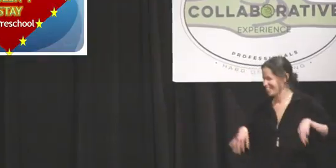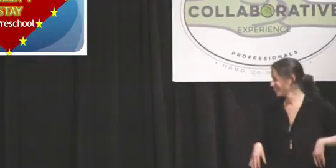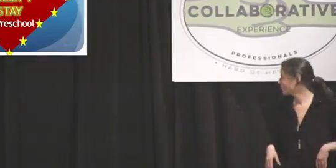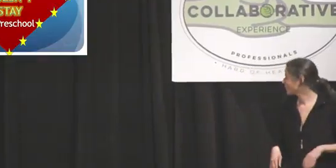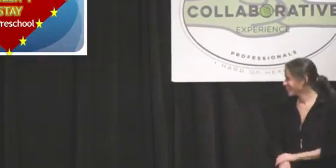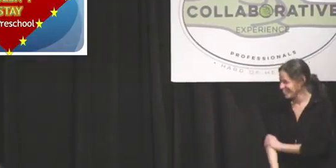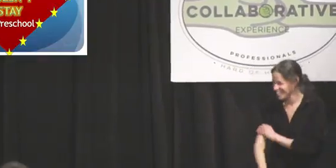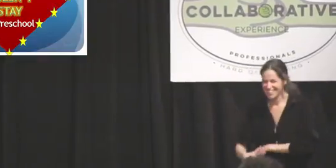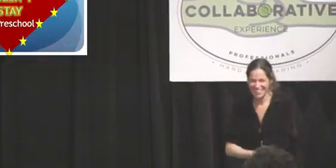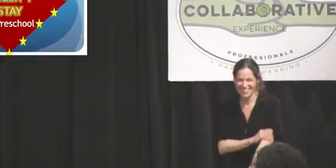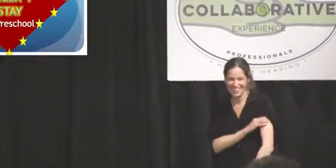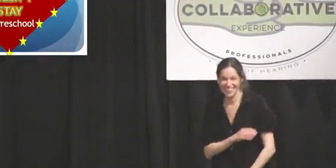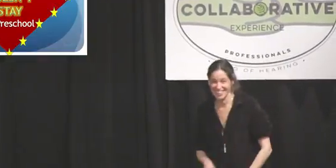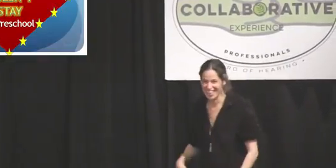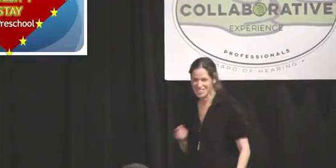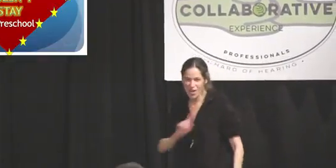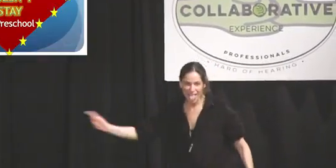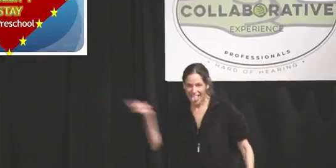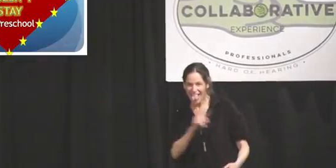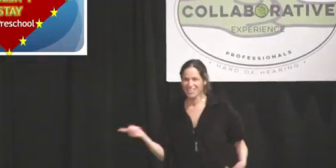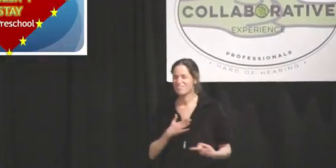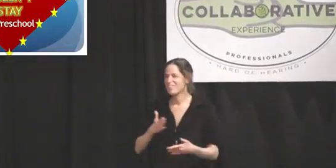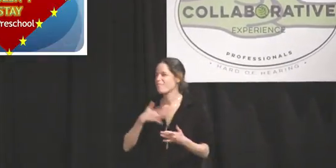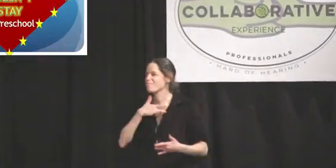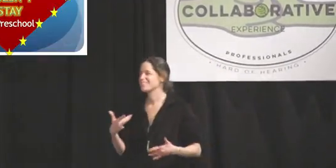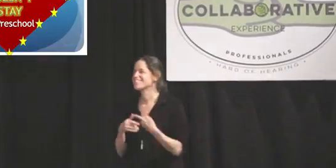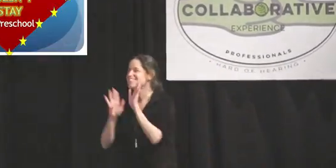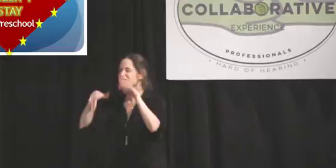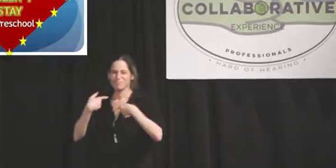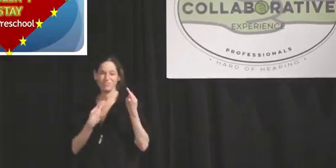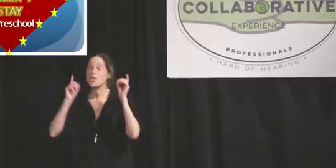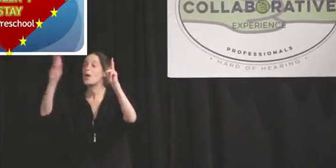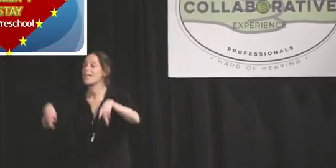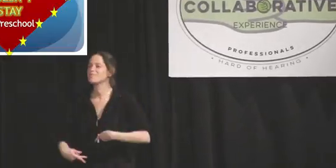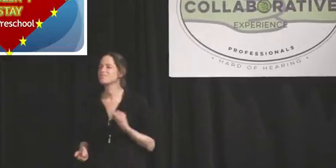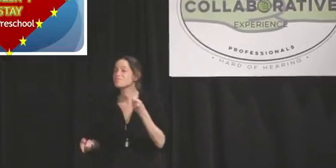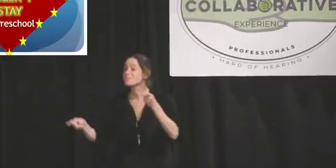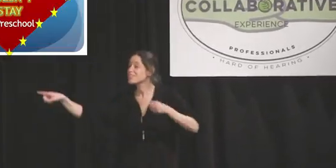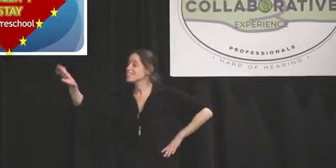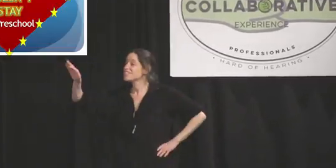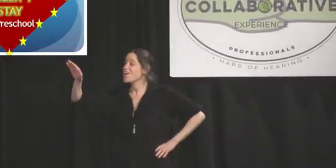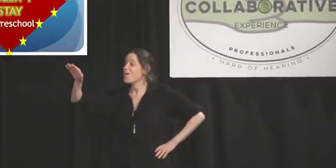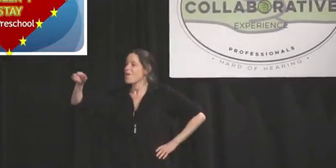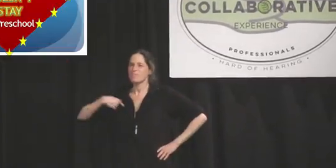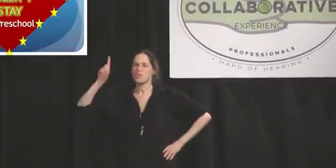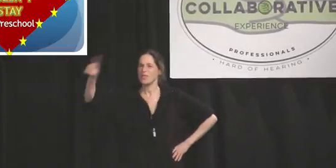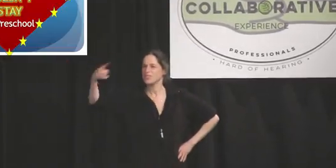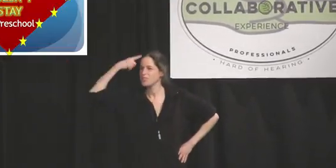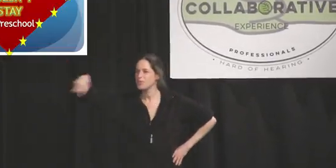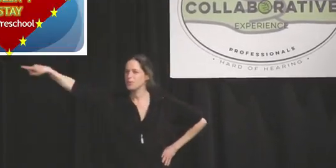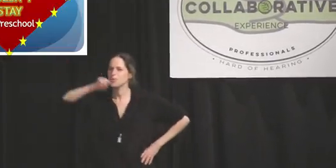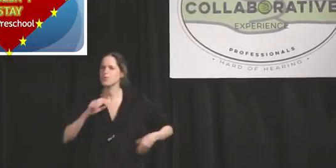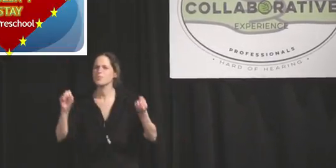Debbie: She says I am a mover.